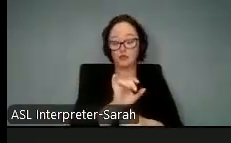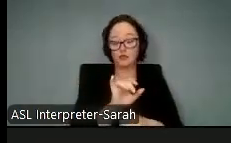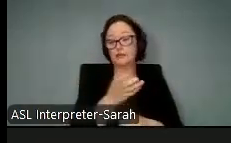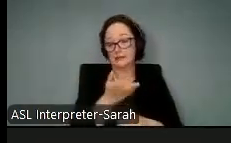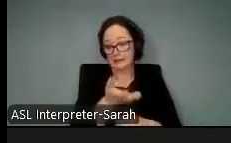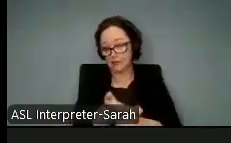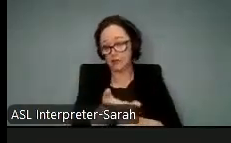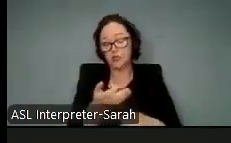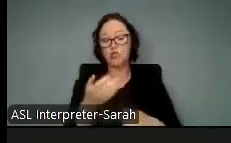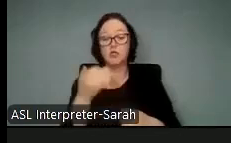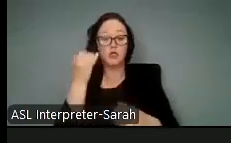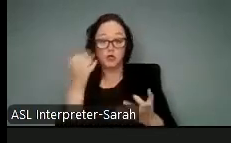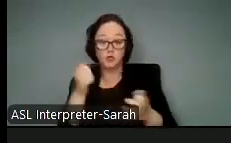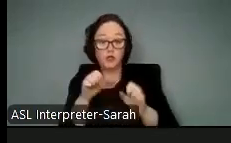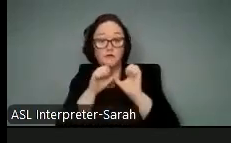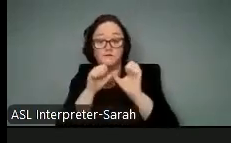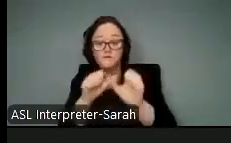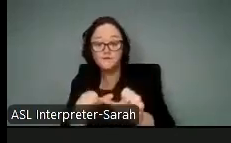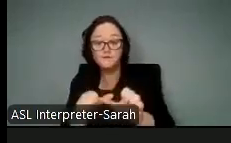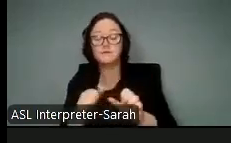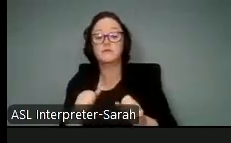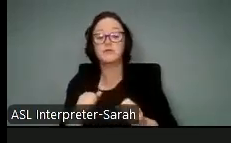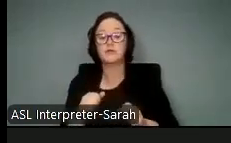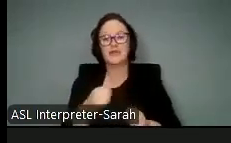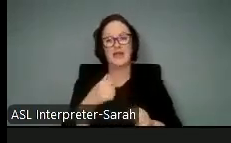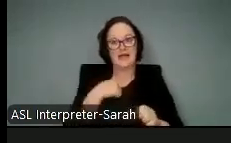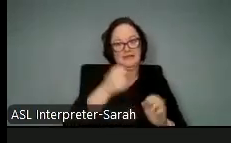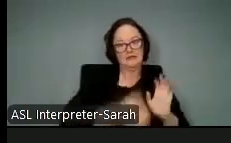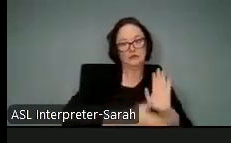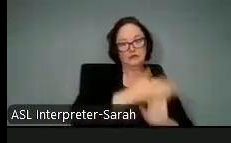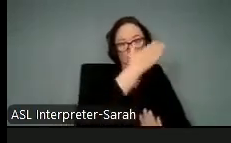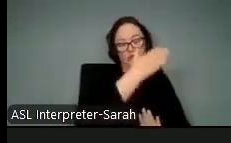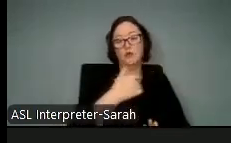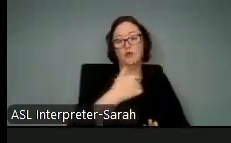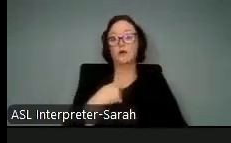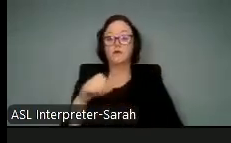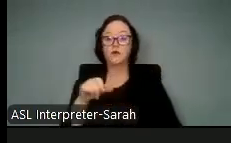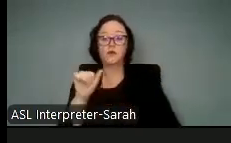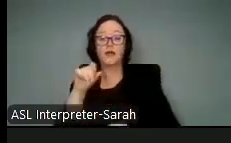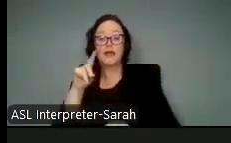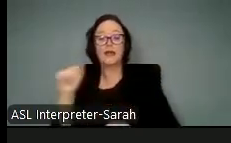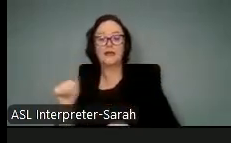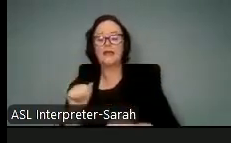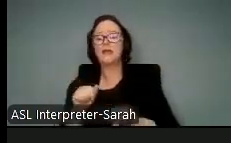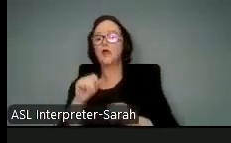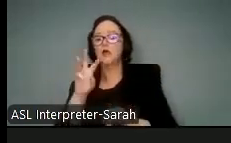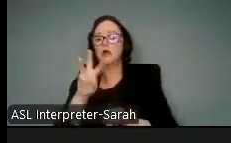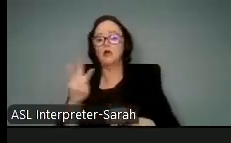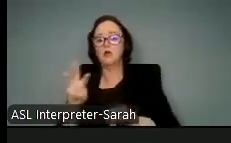We do have another ADA Webinar coming up, I believe in April, that's not yet scheduled,